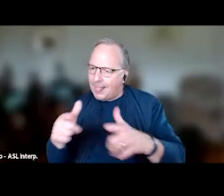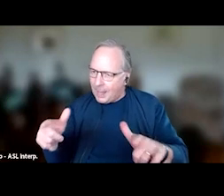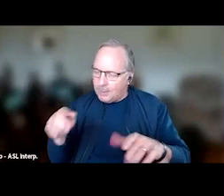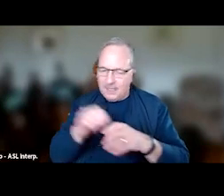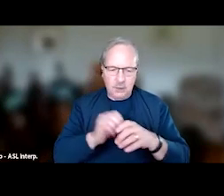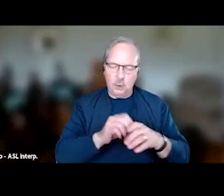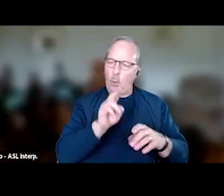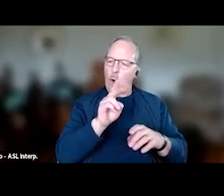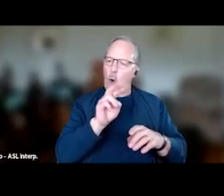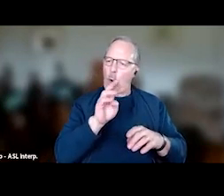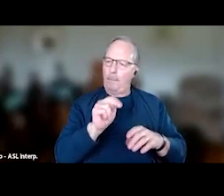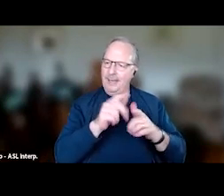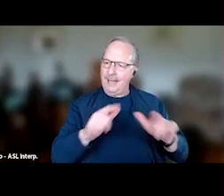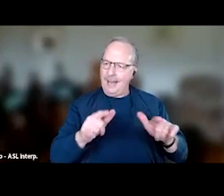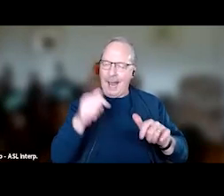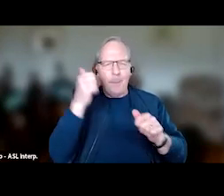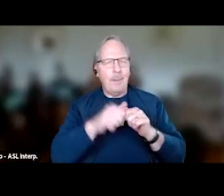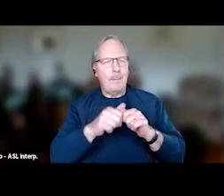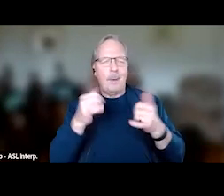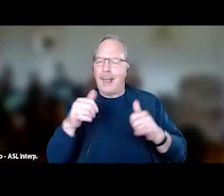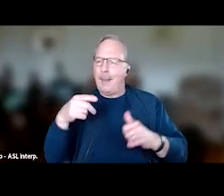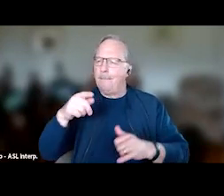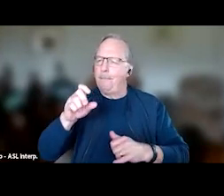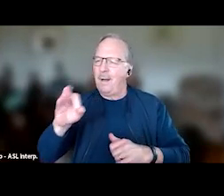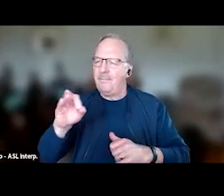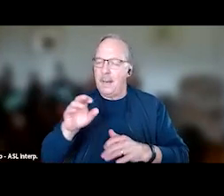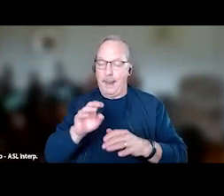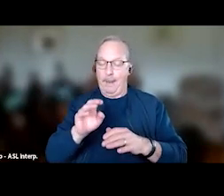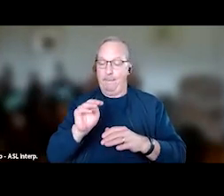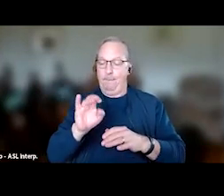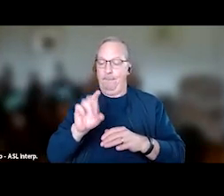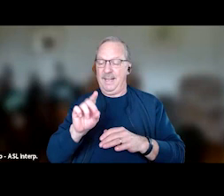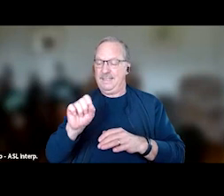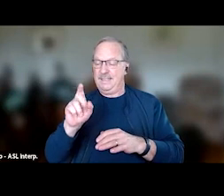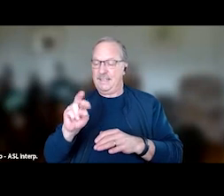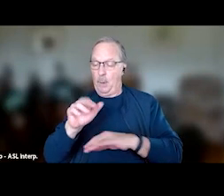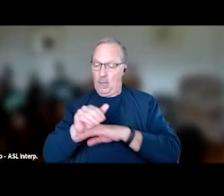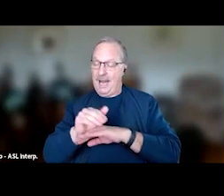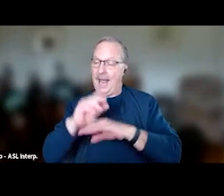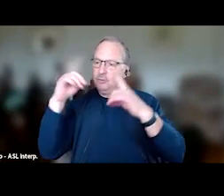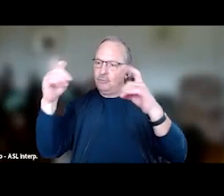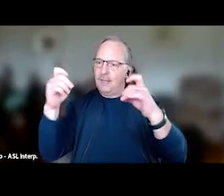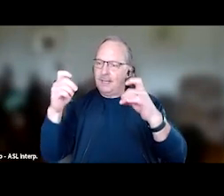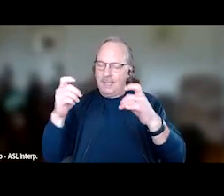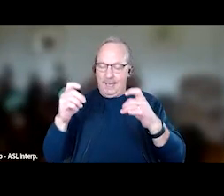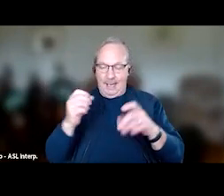I remember playing Puck in "A Midsummer Night's Dream." This kept me active, focused, and safe.